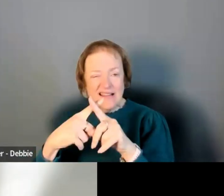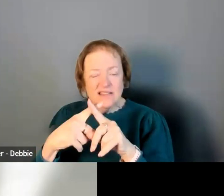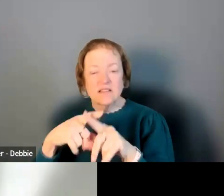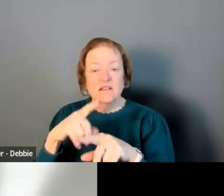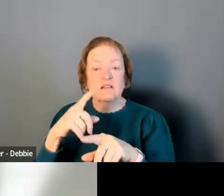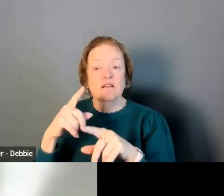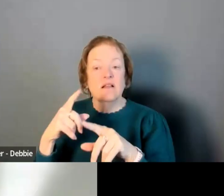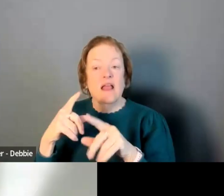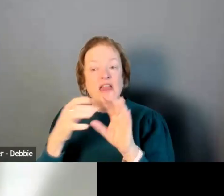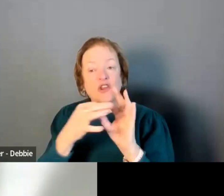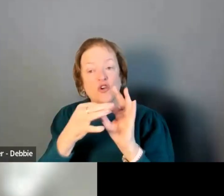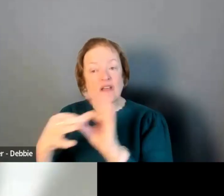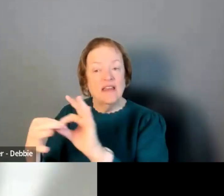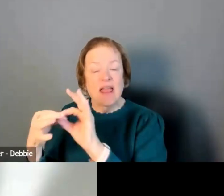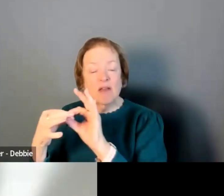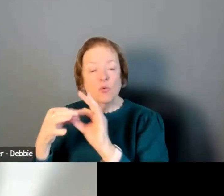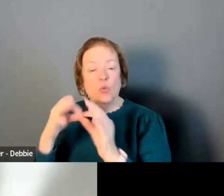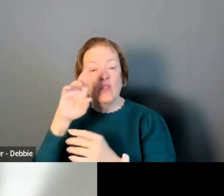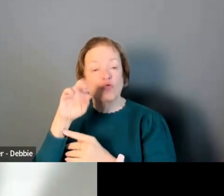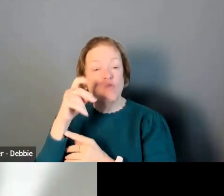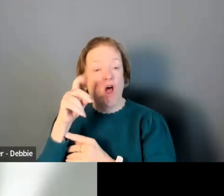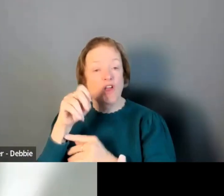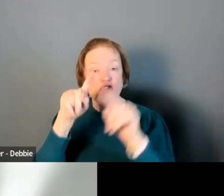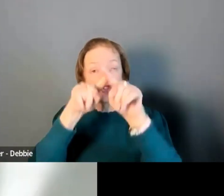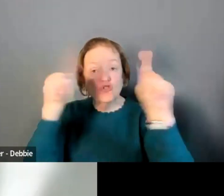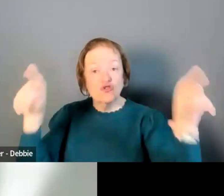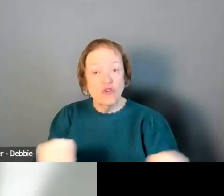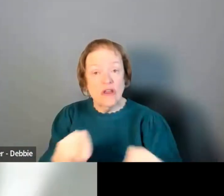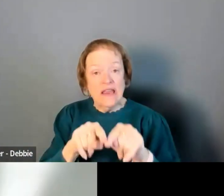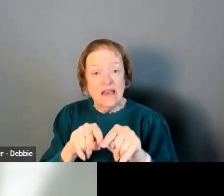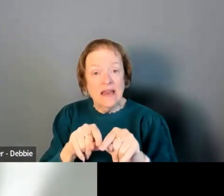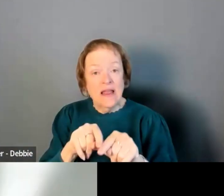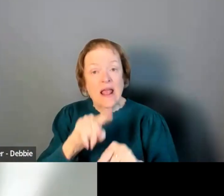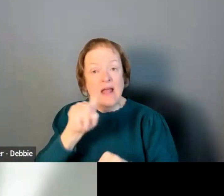Roger touchscreen. If that's the only student in that classroom with Oticon.